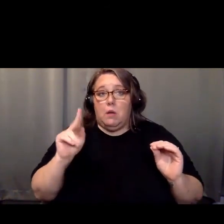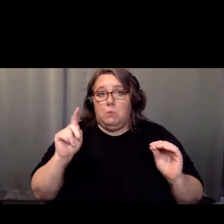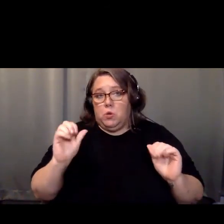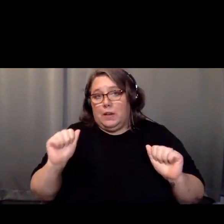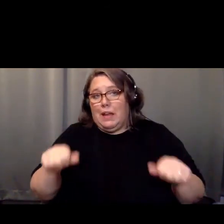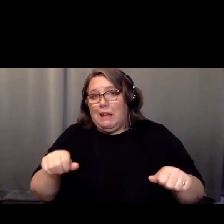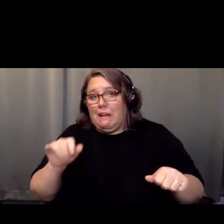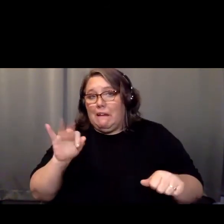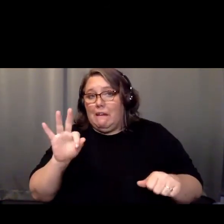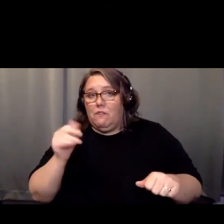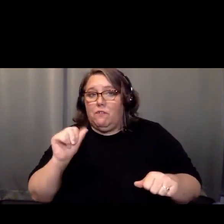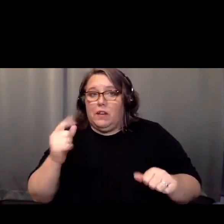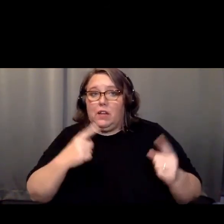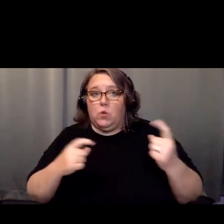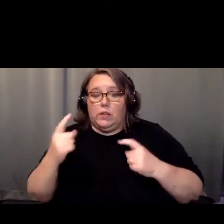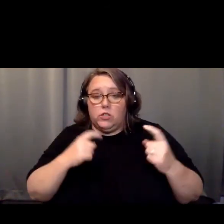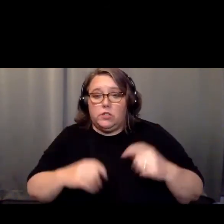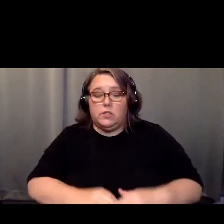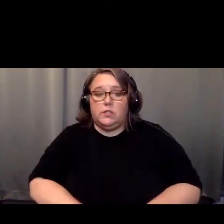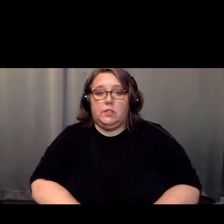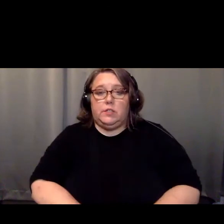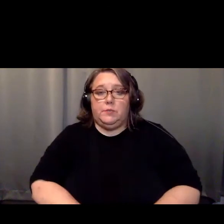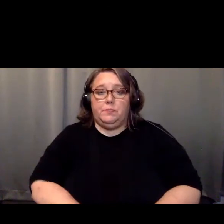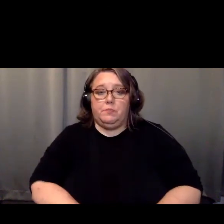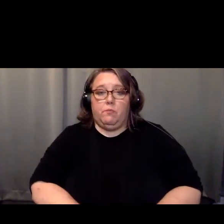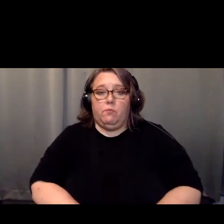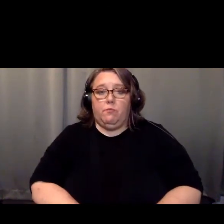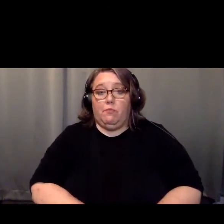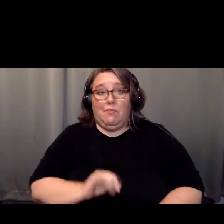if you have any questions, but if not,